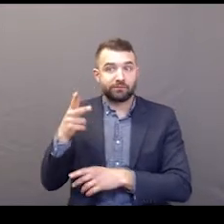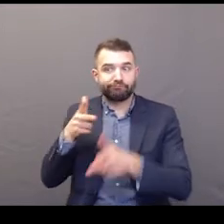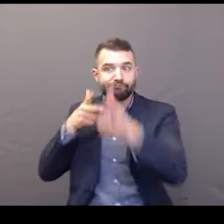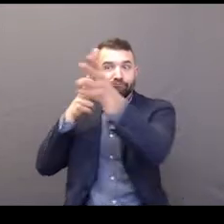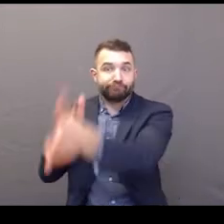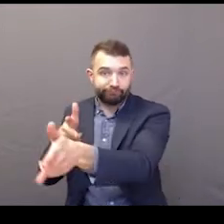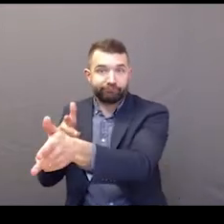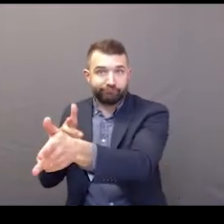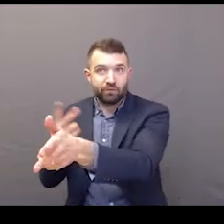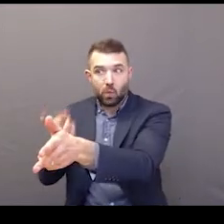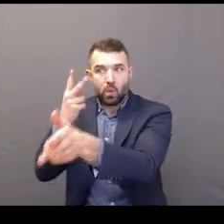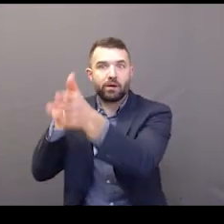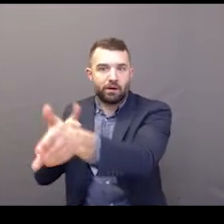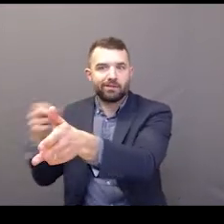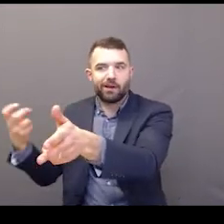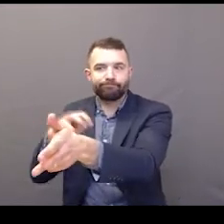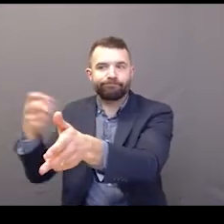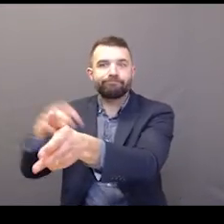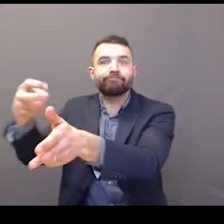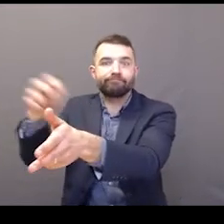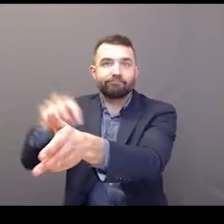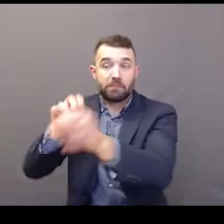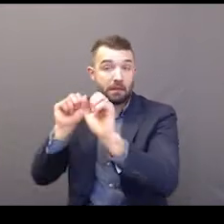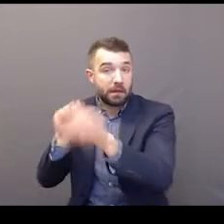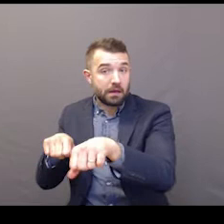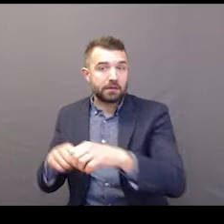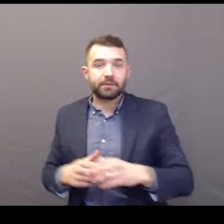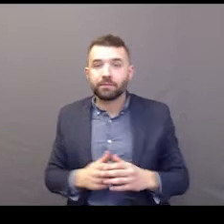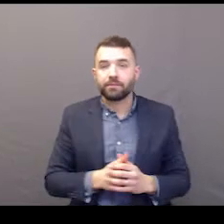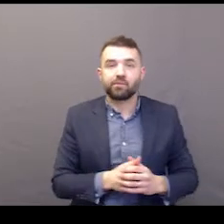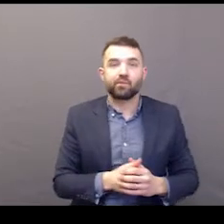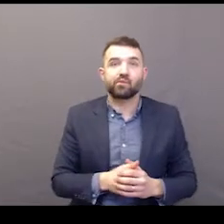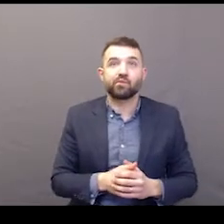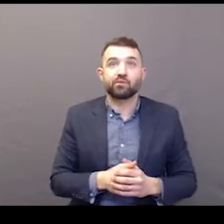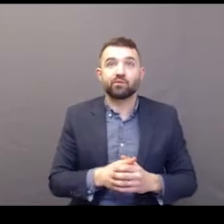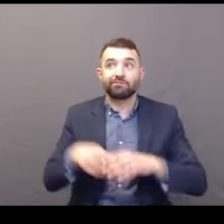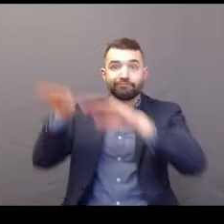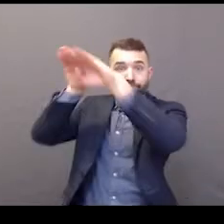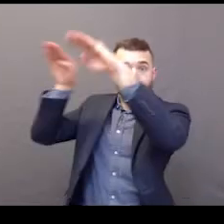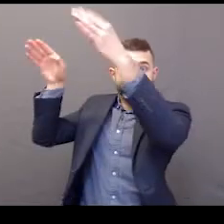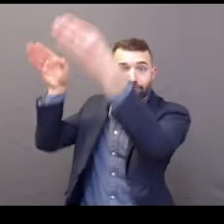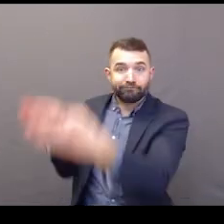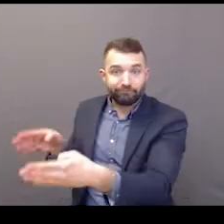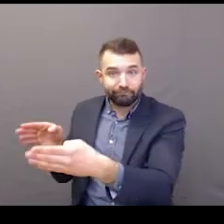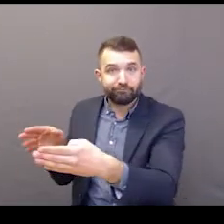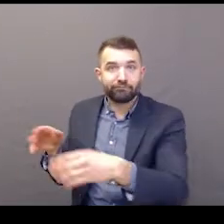can serve passengers at the same time. The updated shelter design also includes signs with Stride BRT